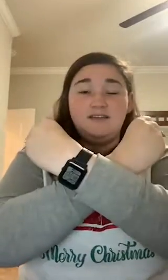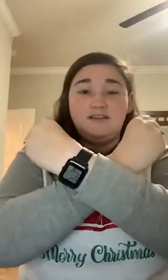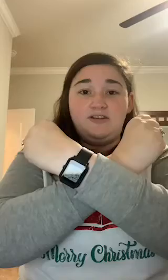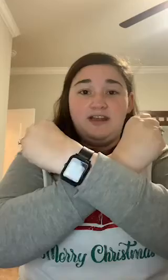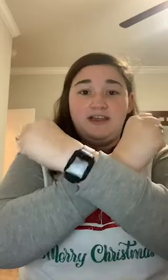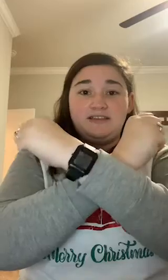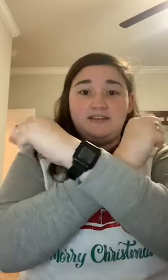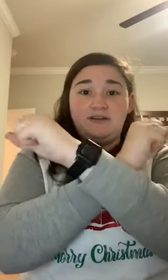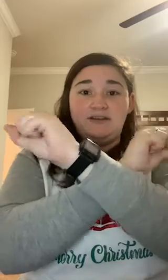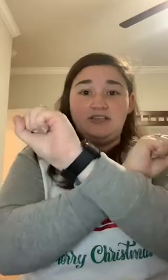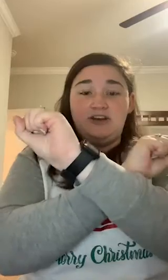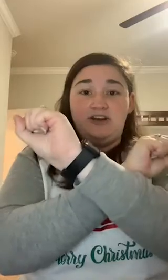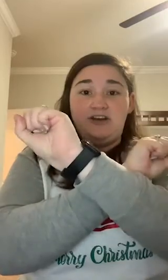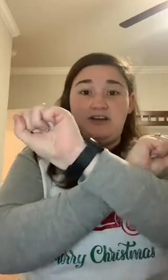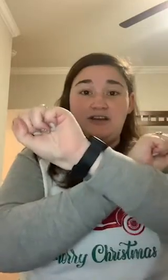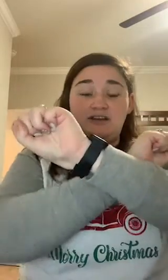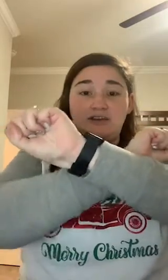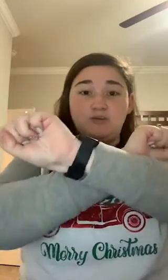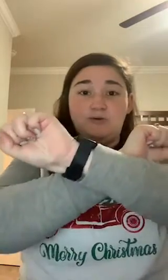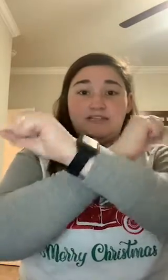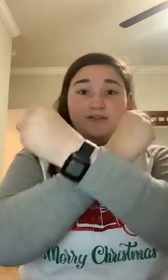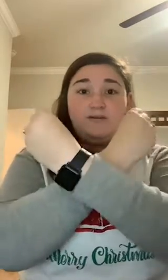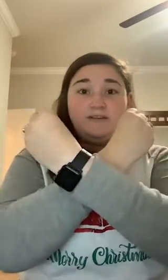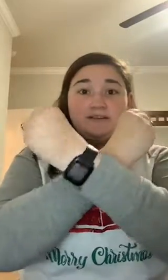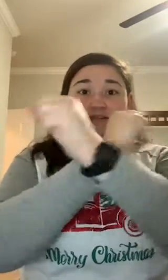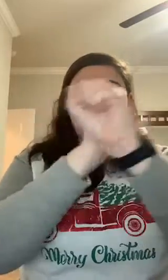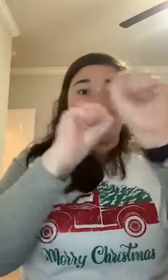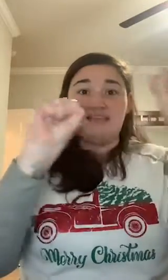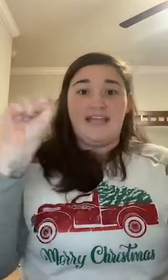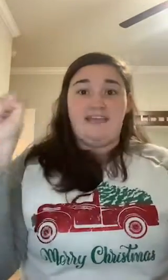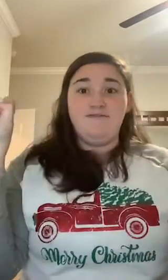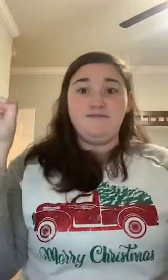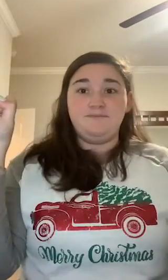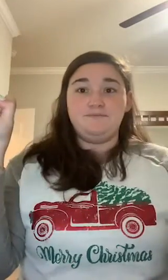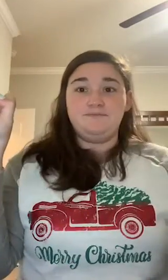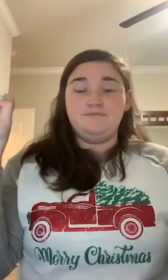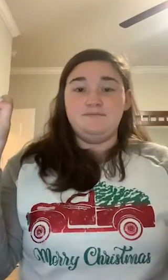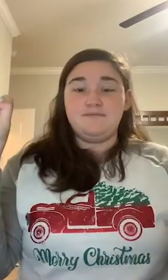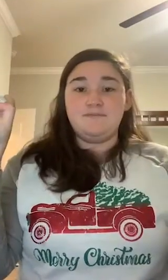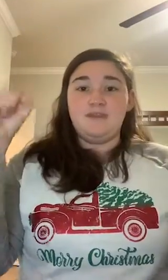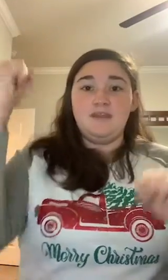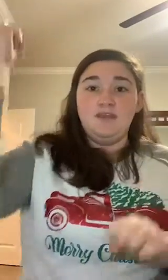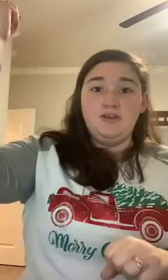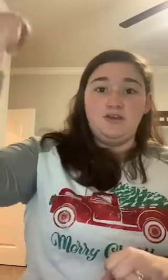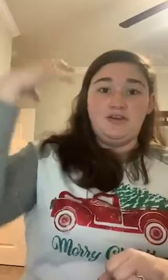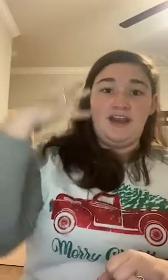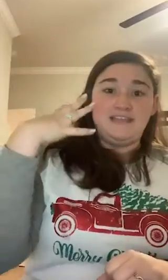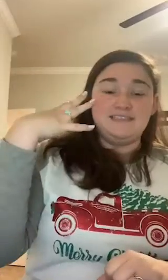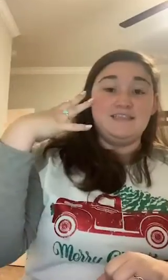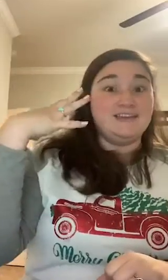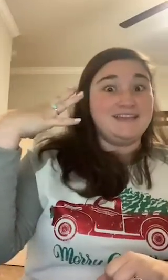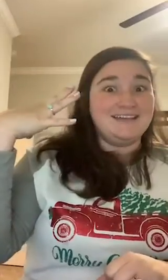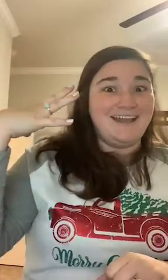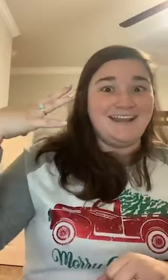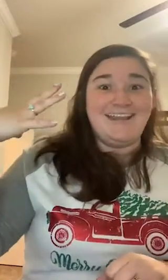your hands are going to turn towards everyone. so save. grace, there's that light again but